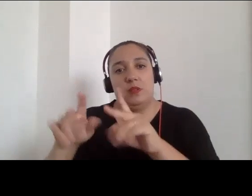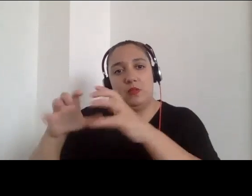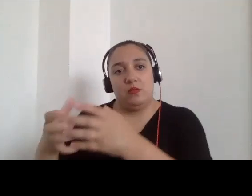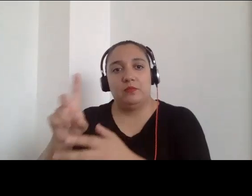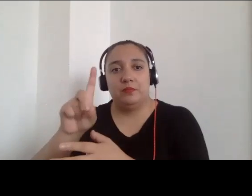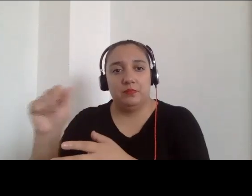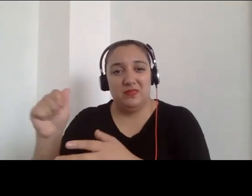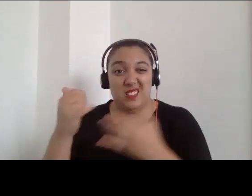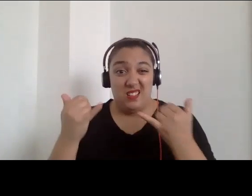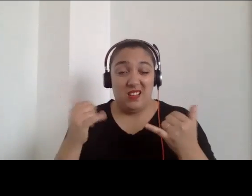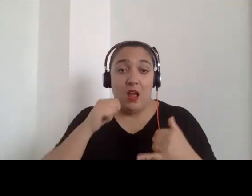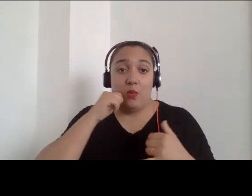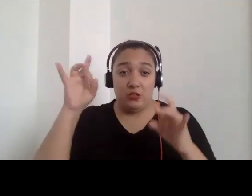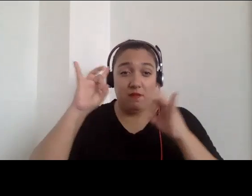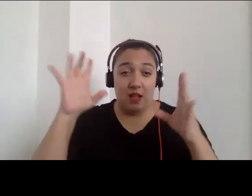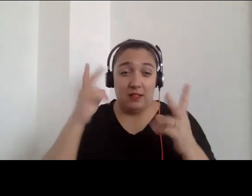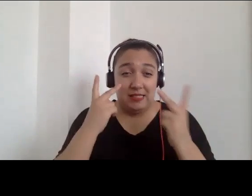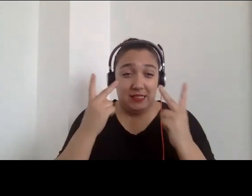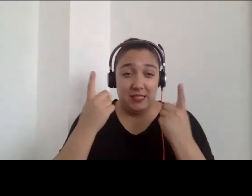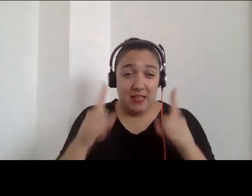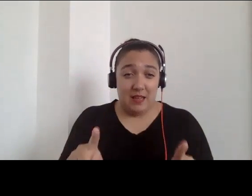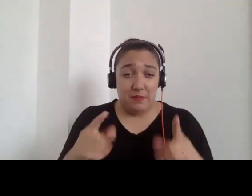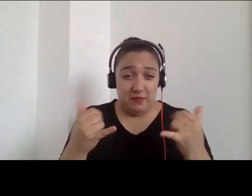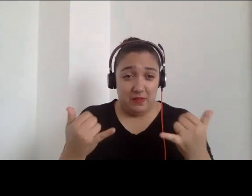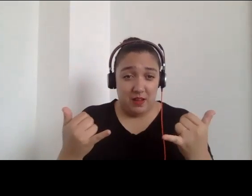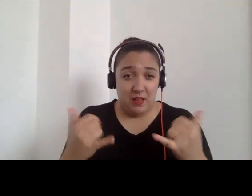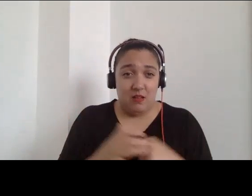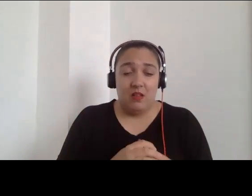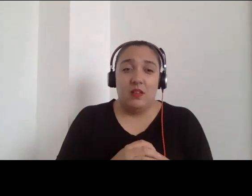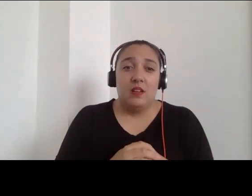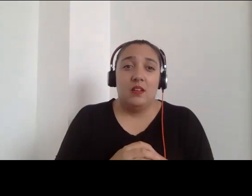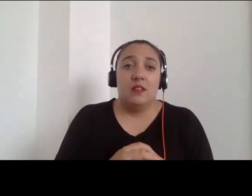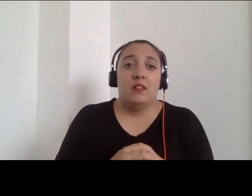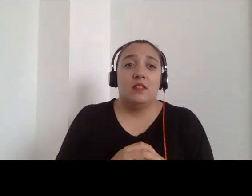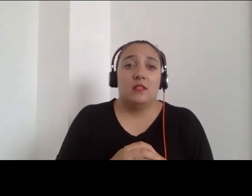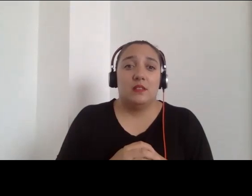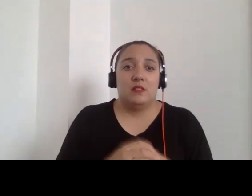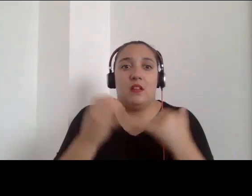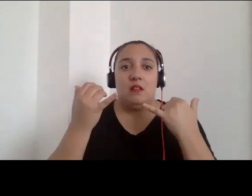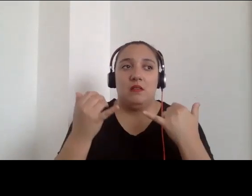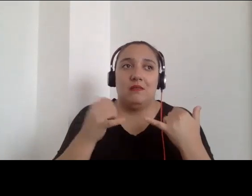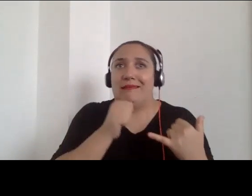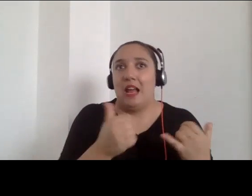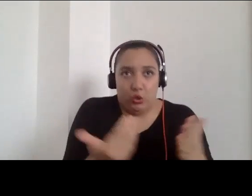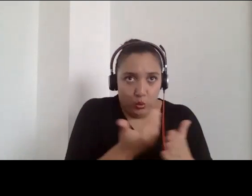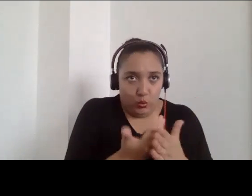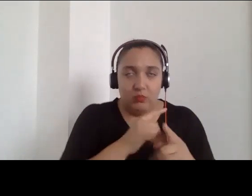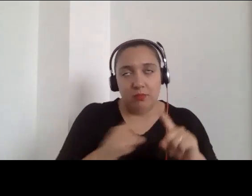that is more visible, I would say, not new but just more in the public eye, many of us are in mourning, especially those